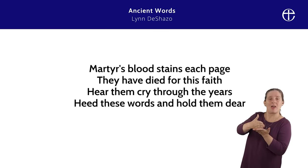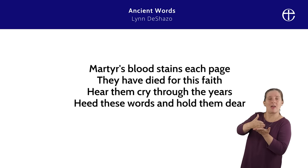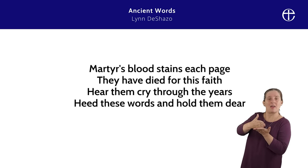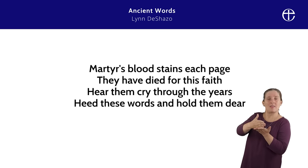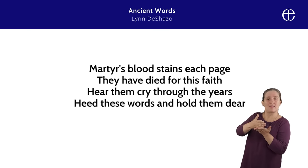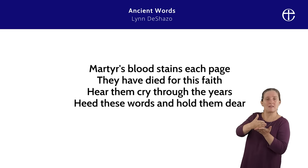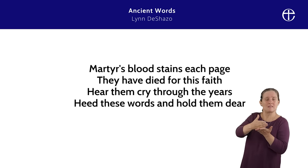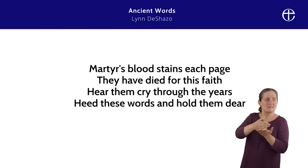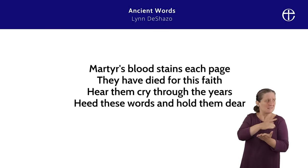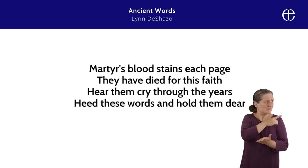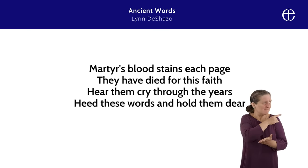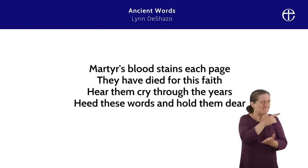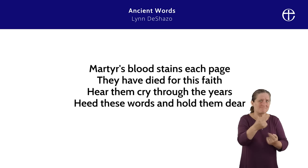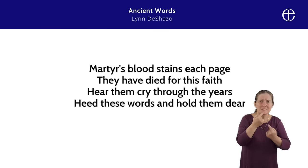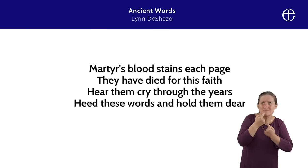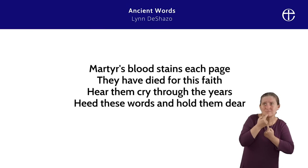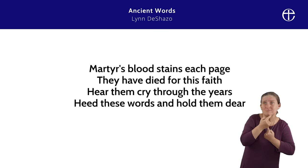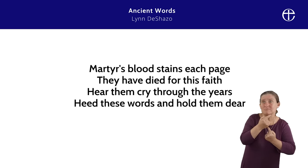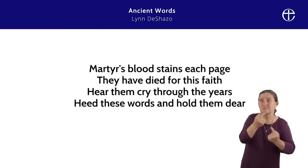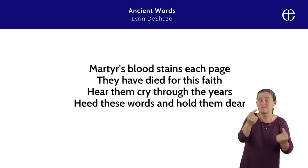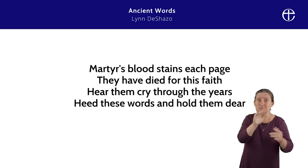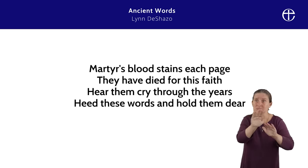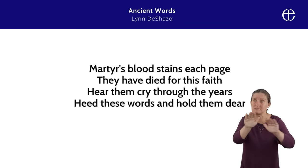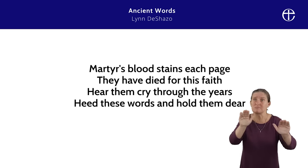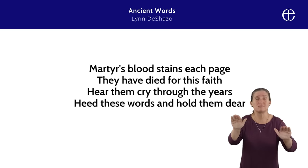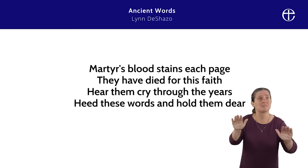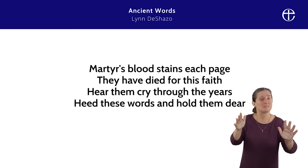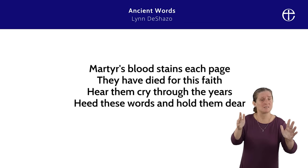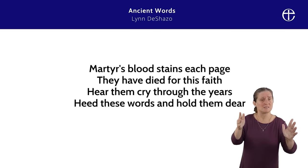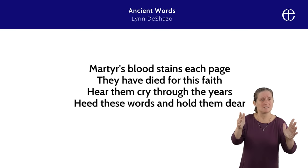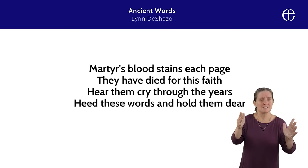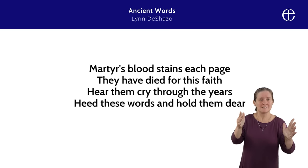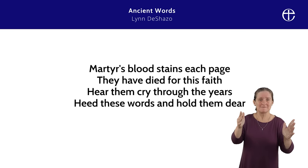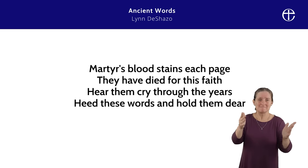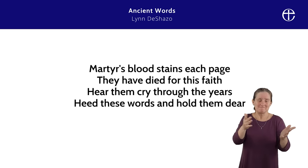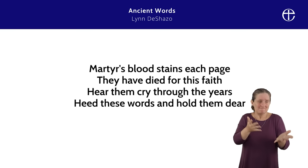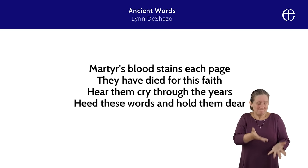Hear them cry through the years